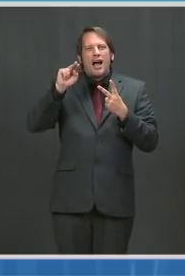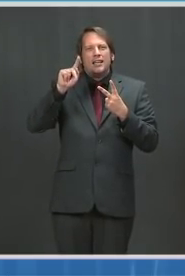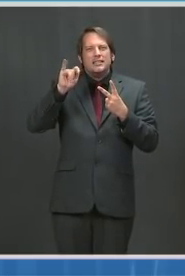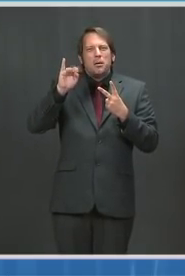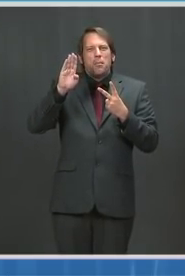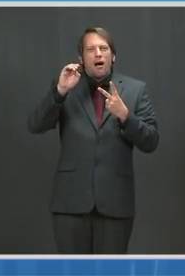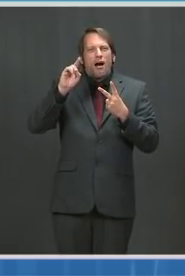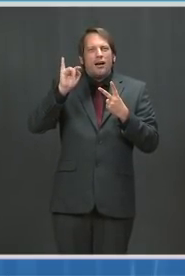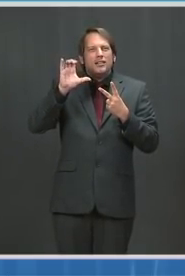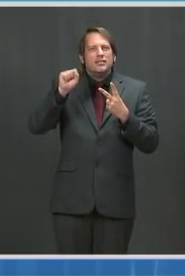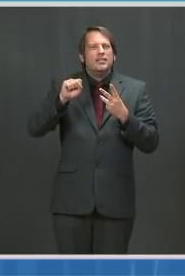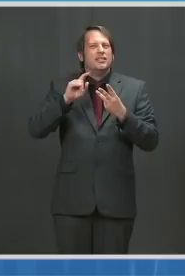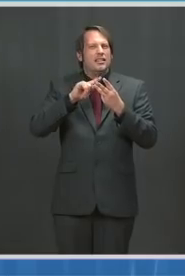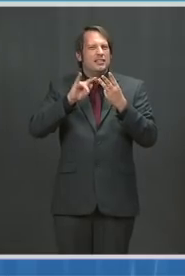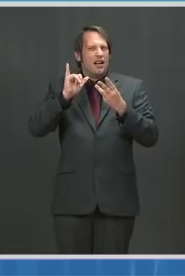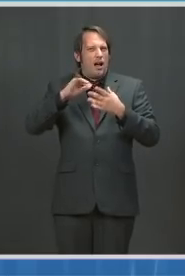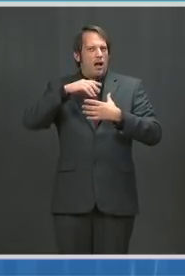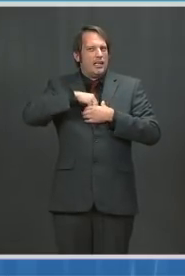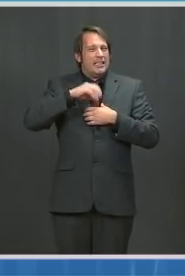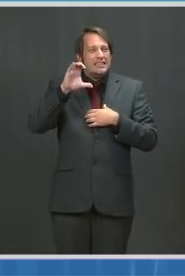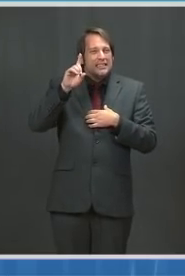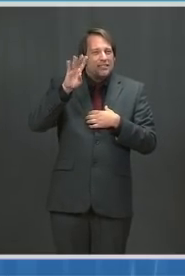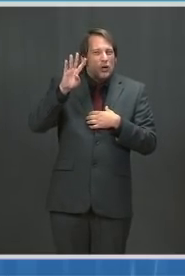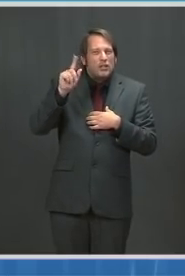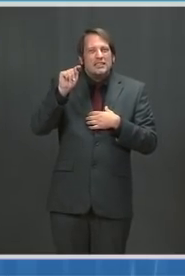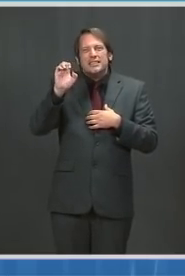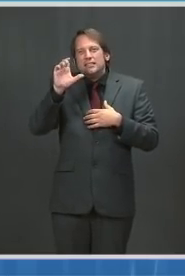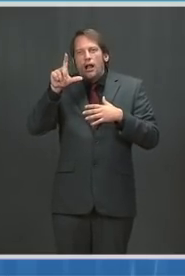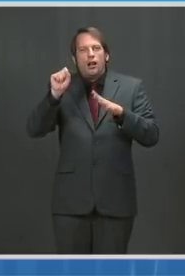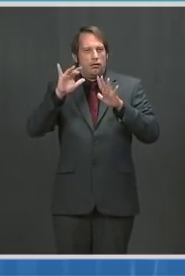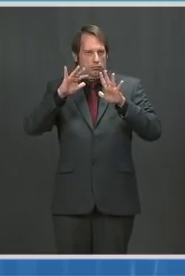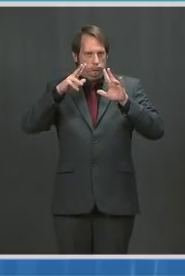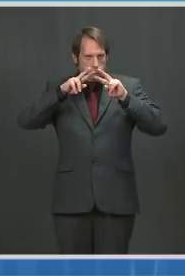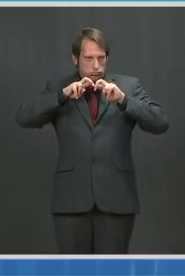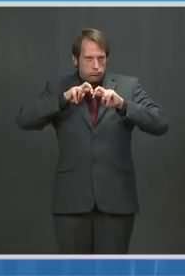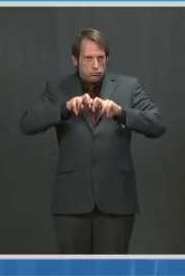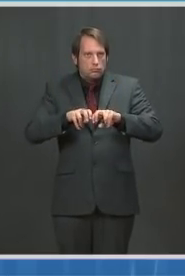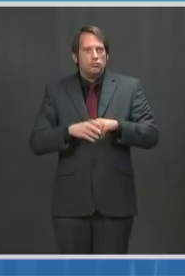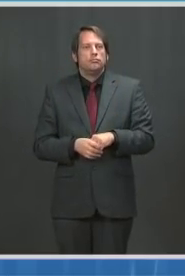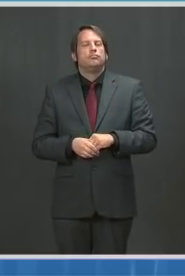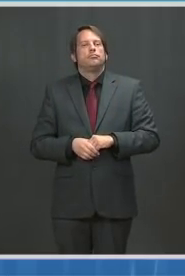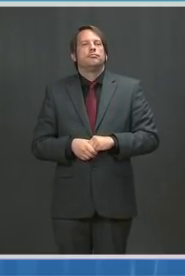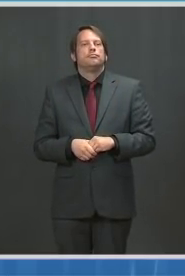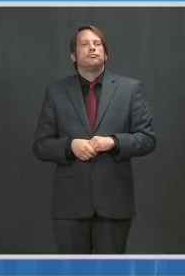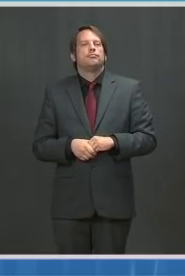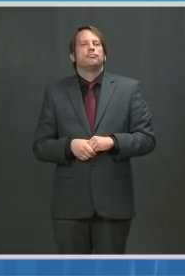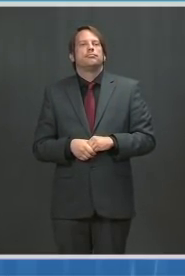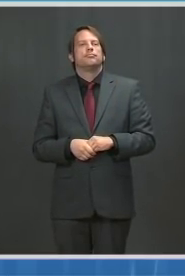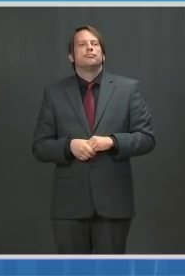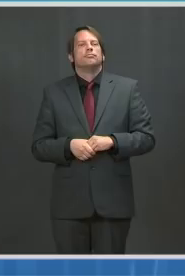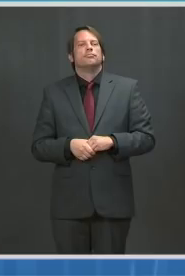And about 95 percent of the subjects in this study -- which was done by a group of immunologists,